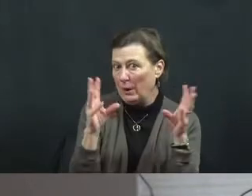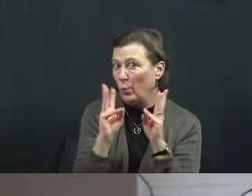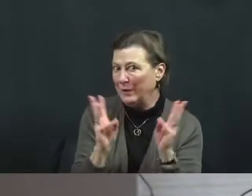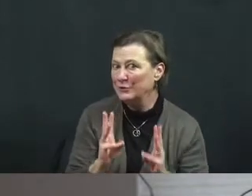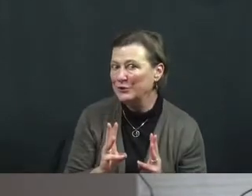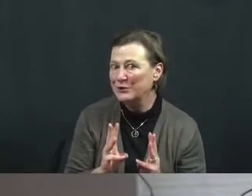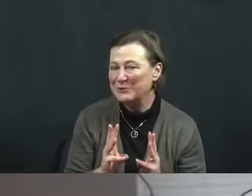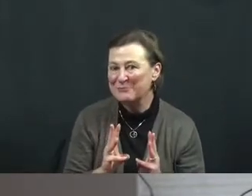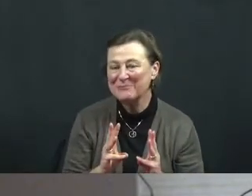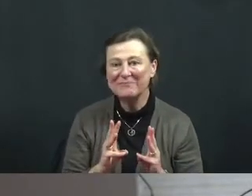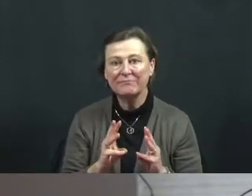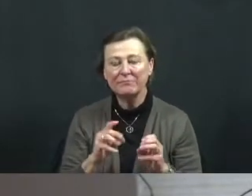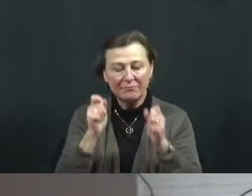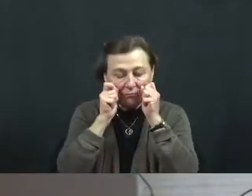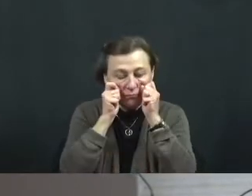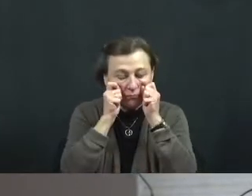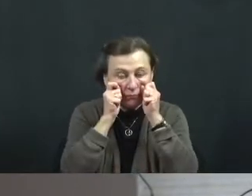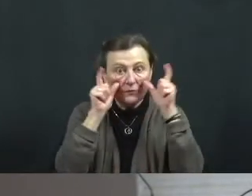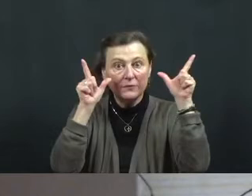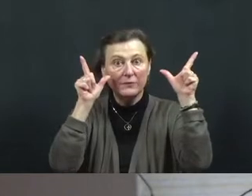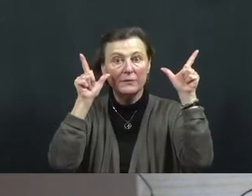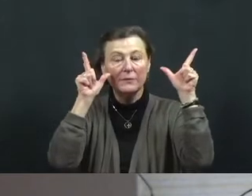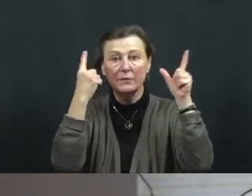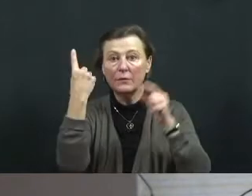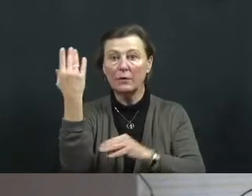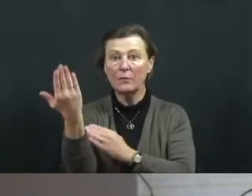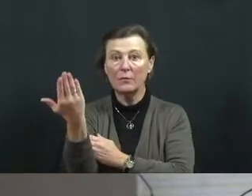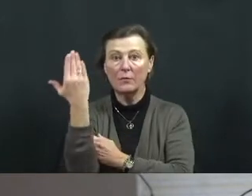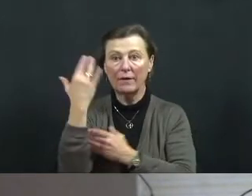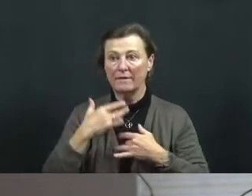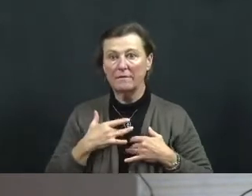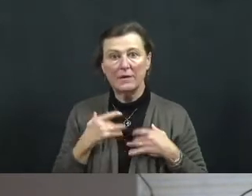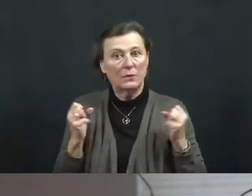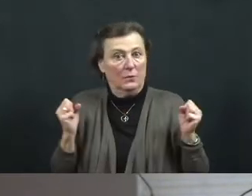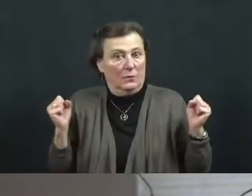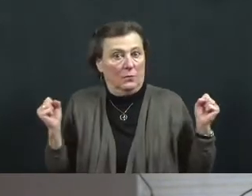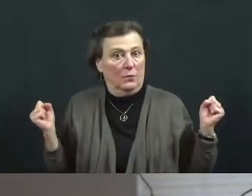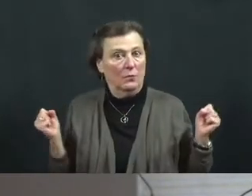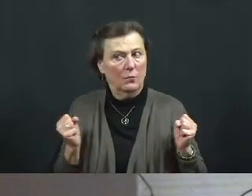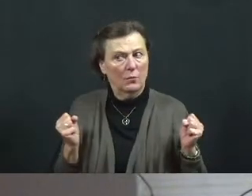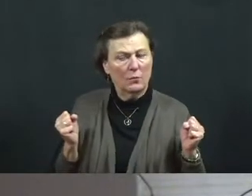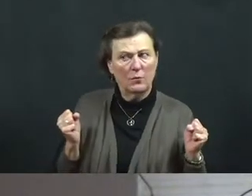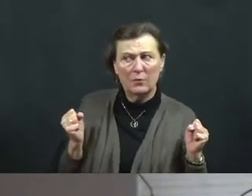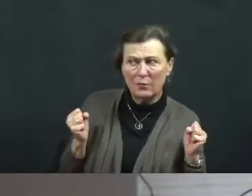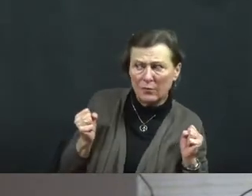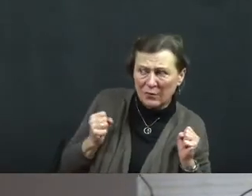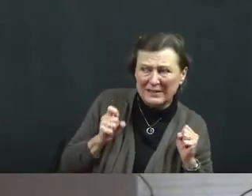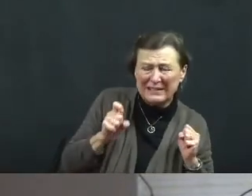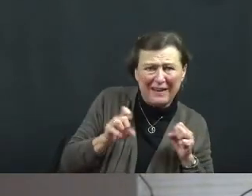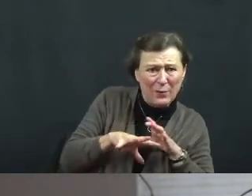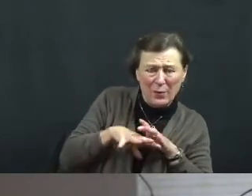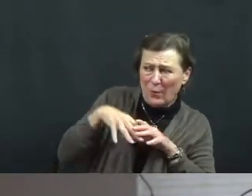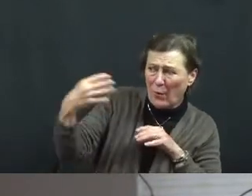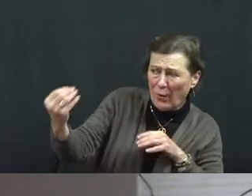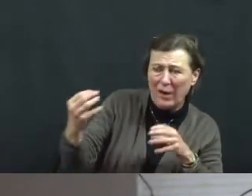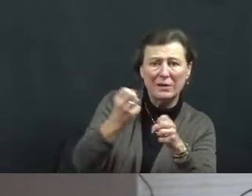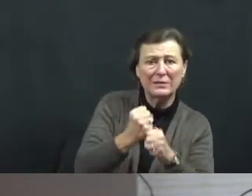He woke up one morning feeling cold and he knew he would have to venture out for more firewood.